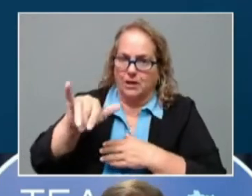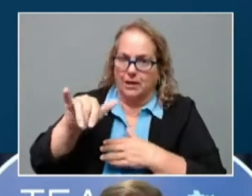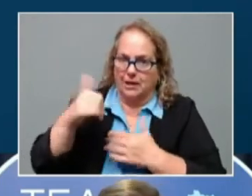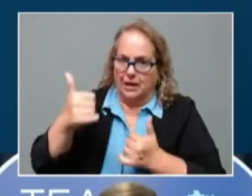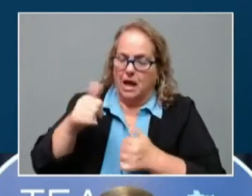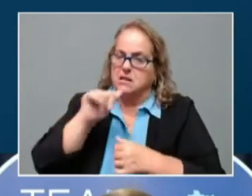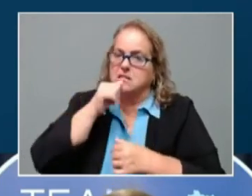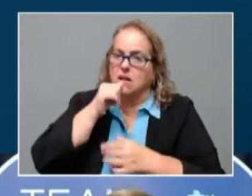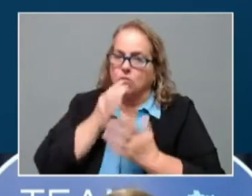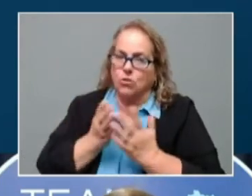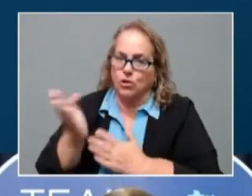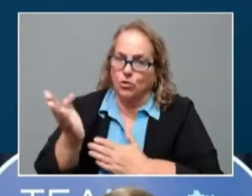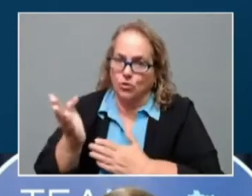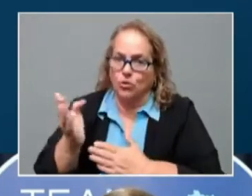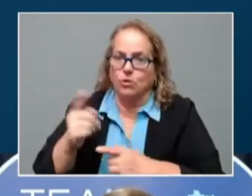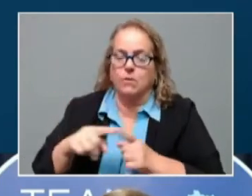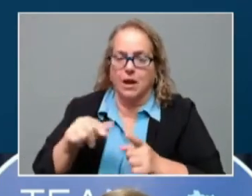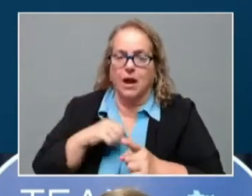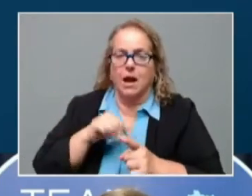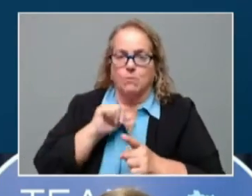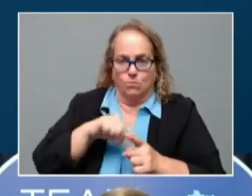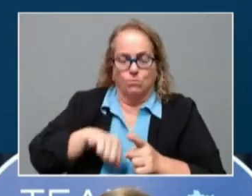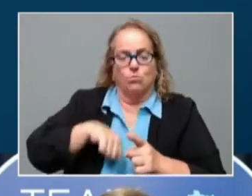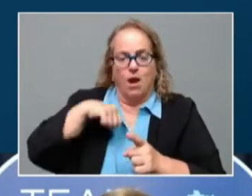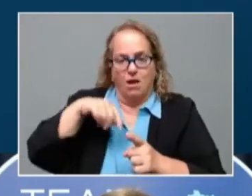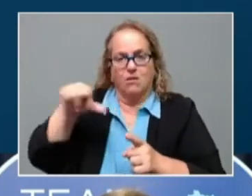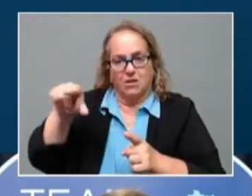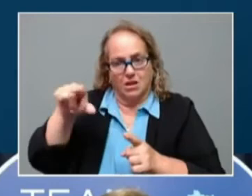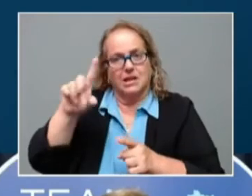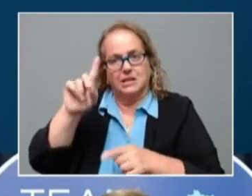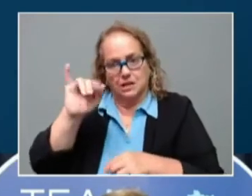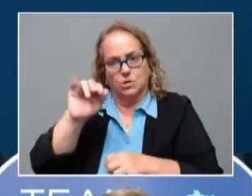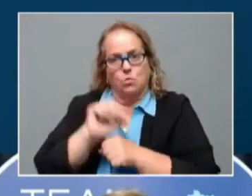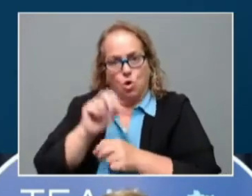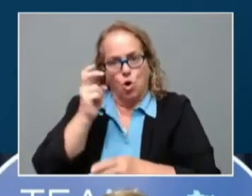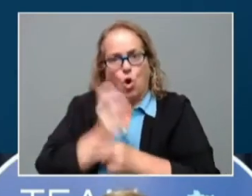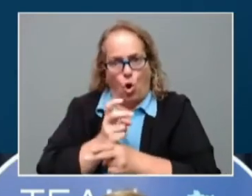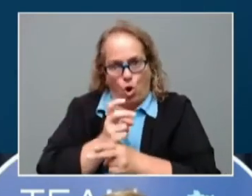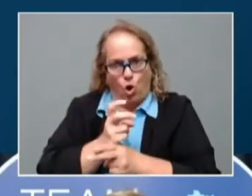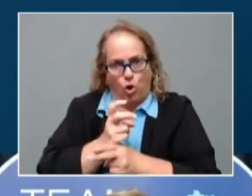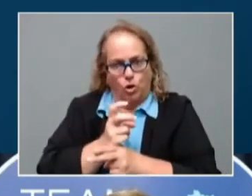worked in that county. Keep it up. That's to the to the mayor uh Judge